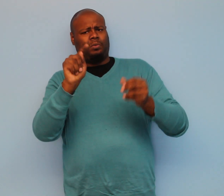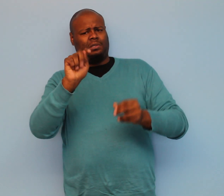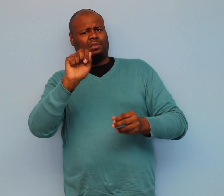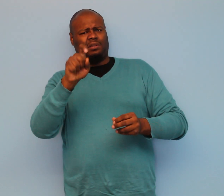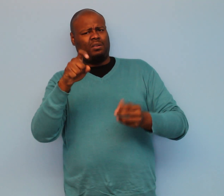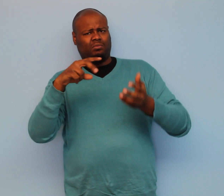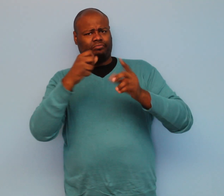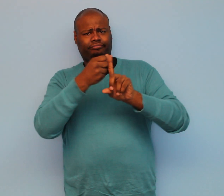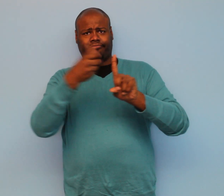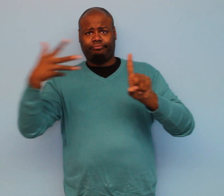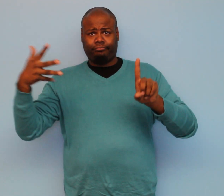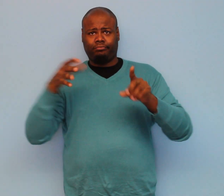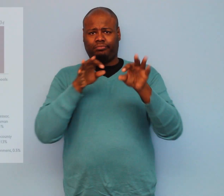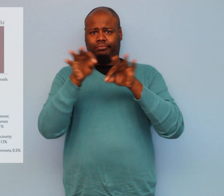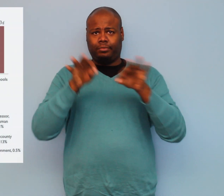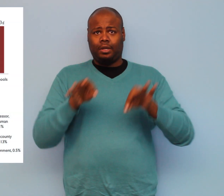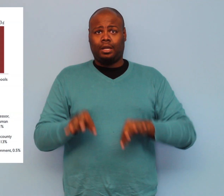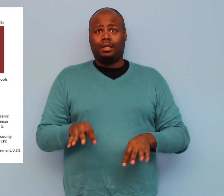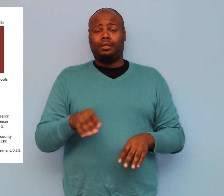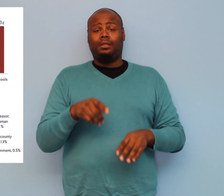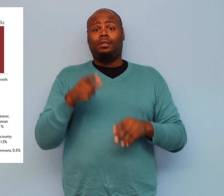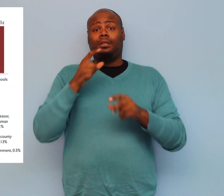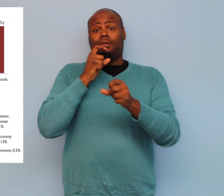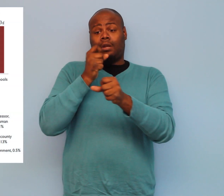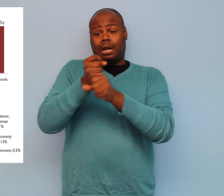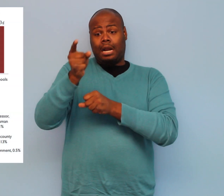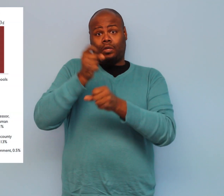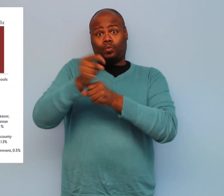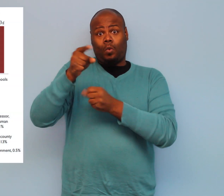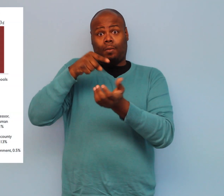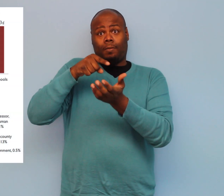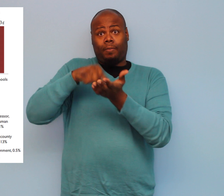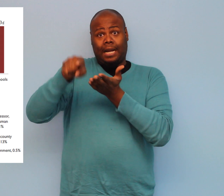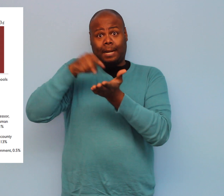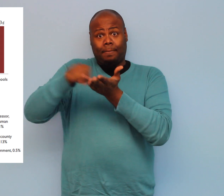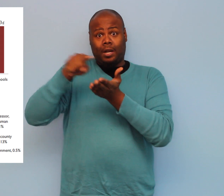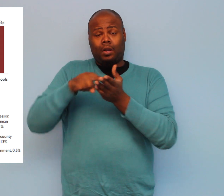What are property taxes?